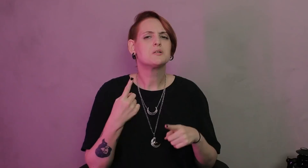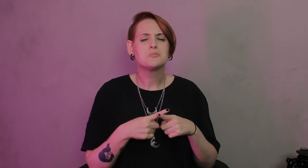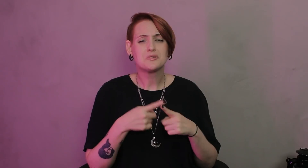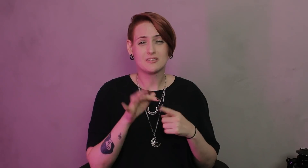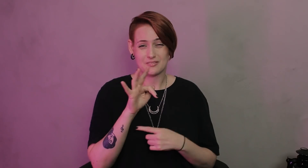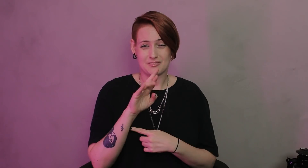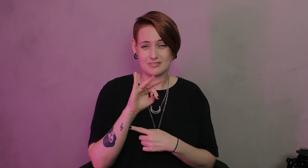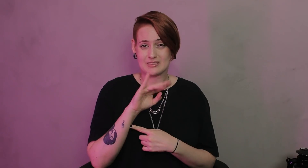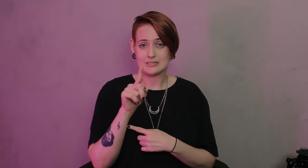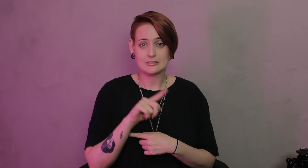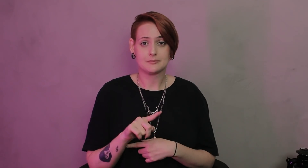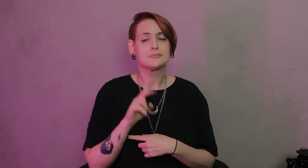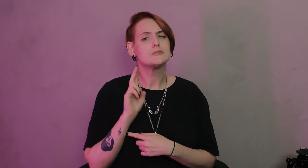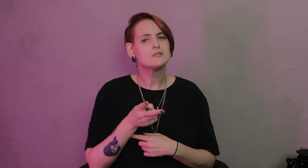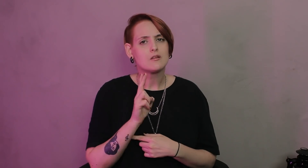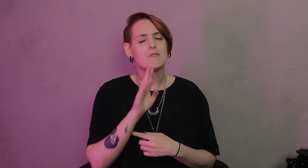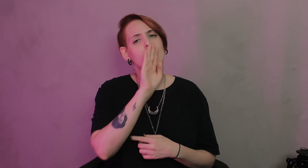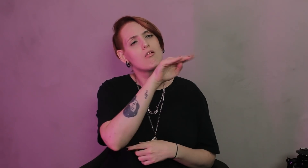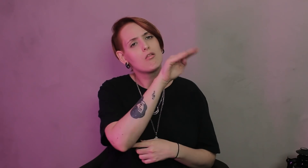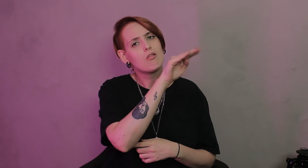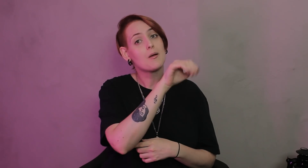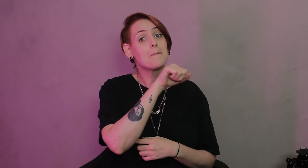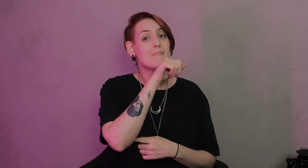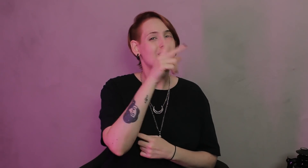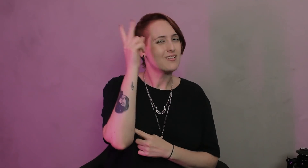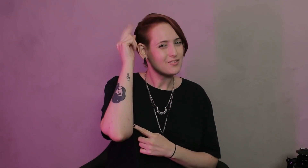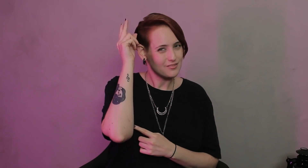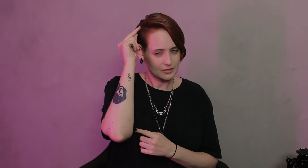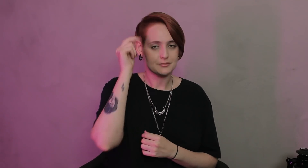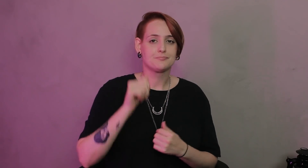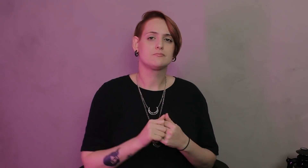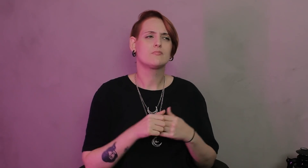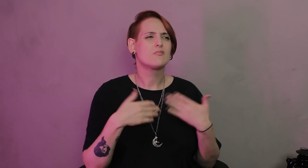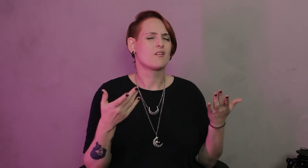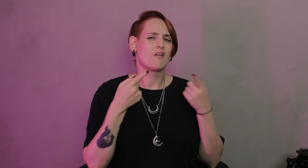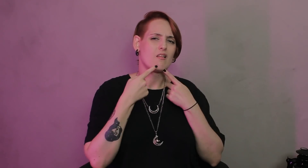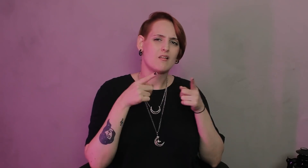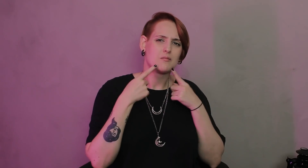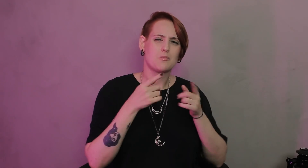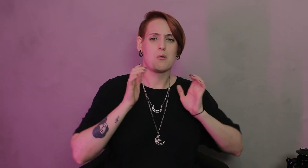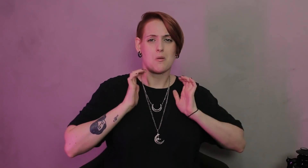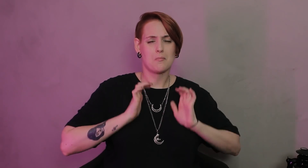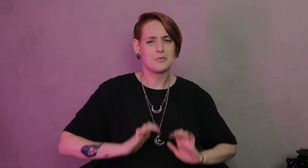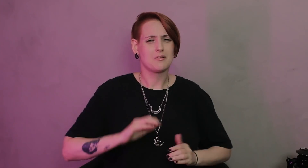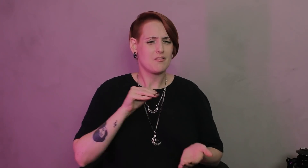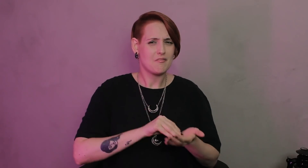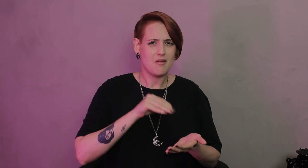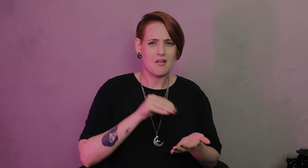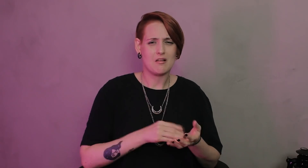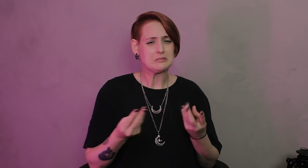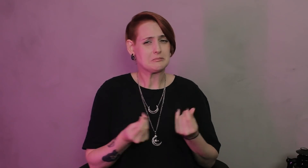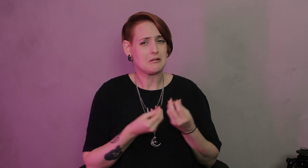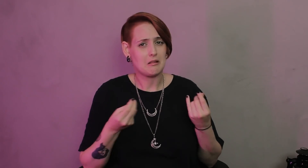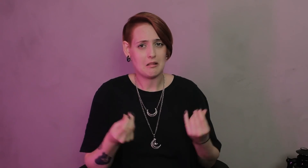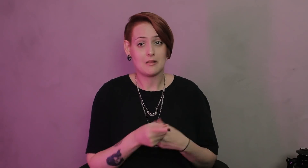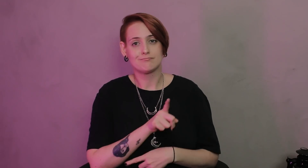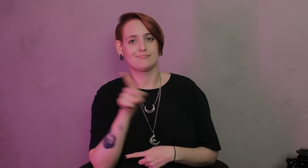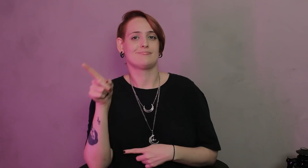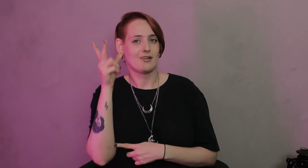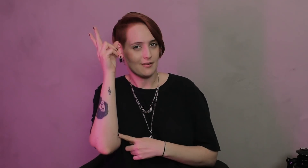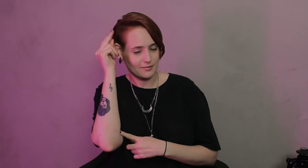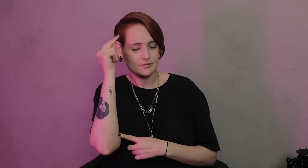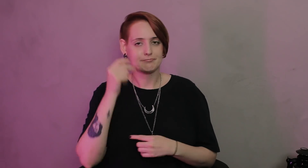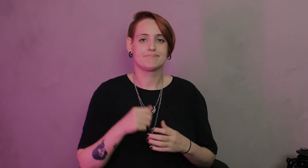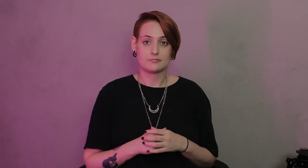. Fritz complained about his behavior to Edith, Anne's mother.